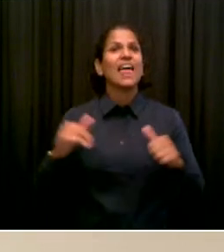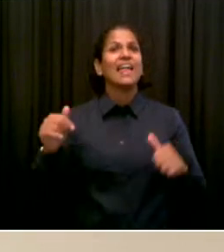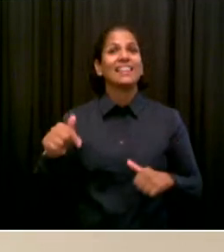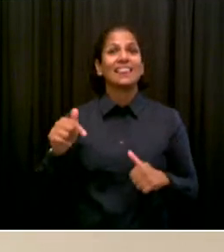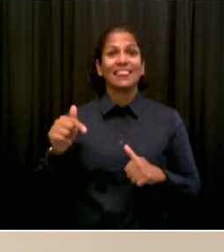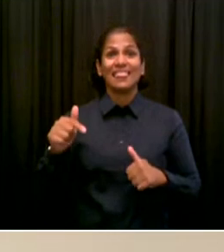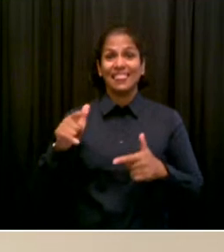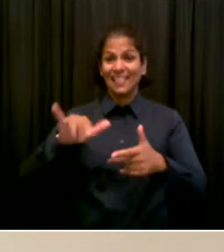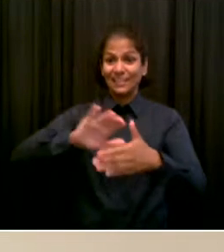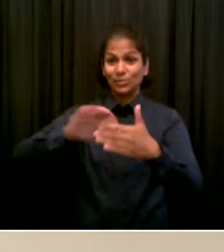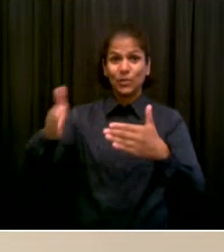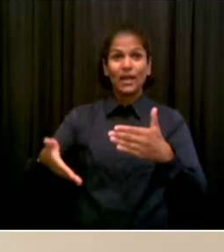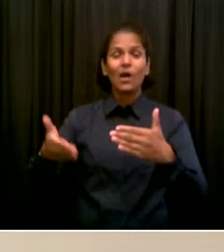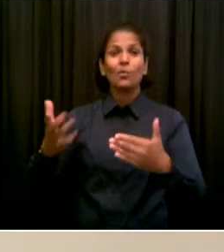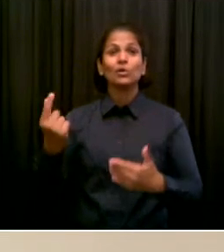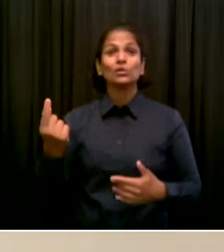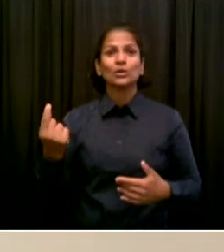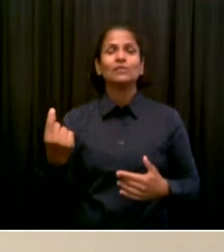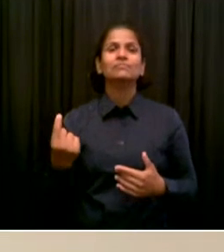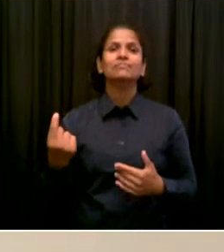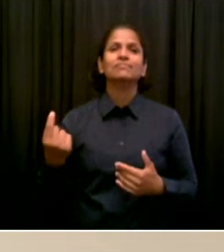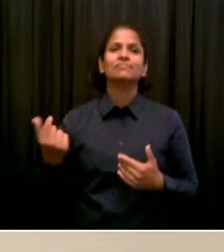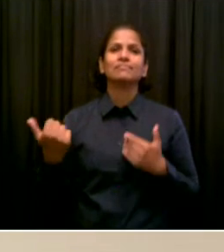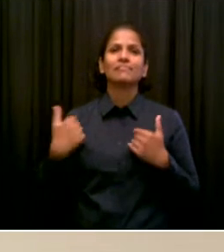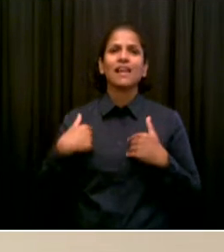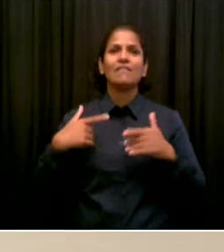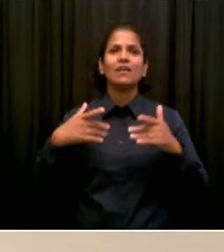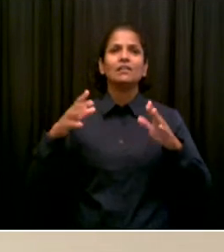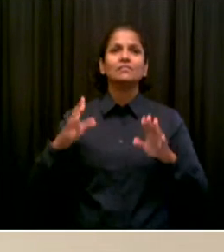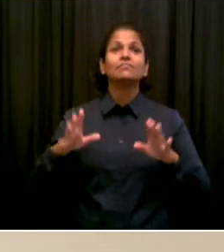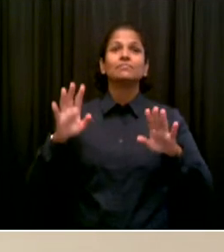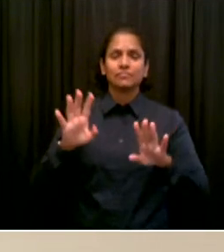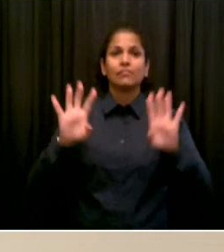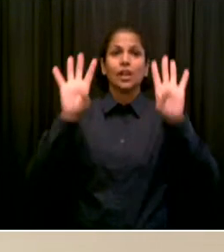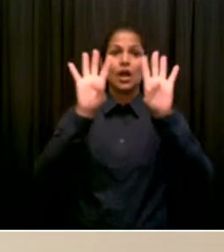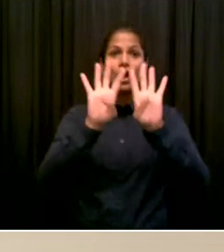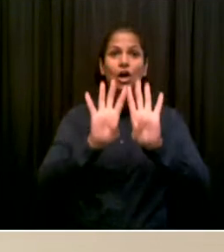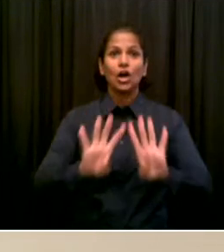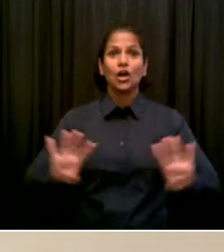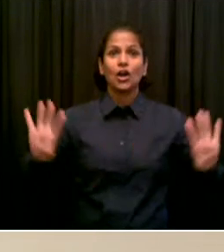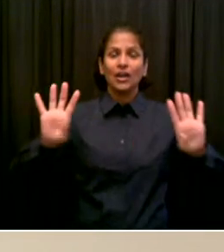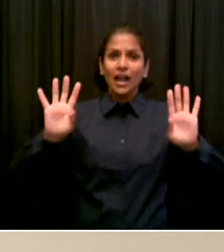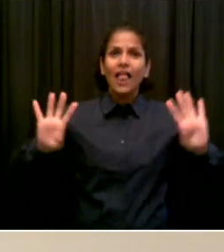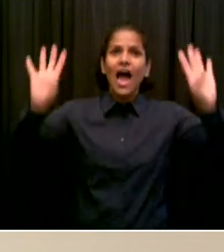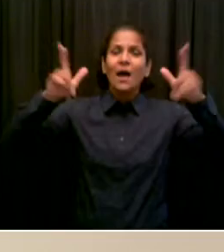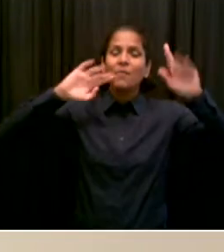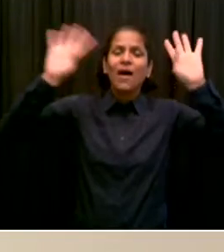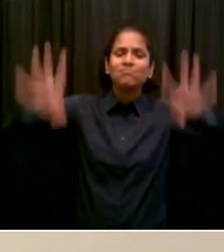IT IS A REALLY STRONG OPEN FOR BROADWAY.